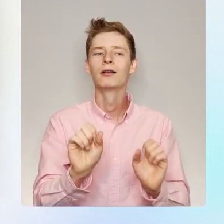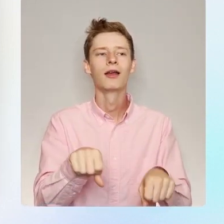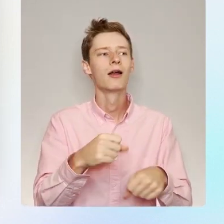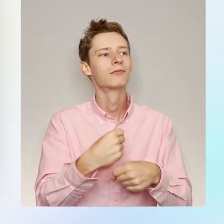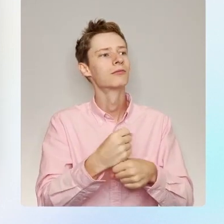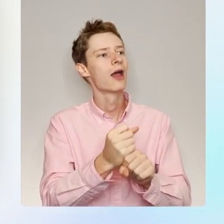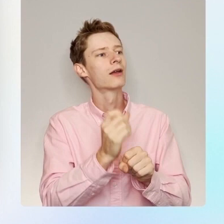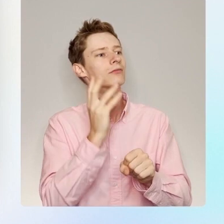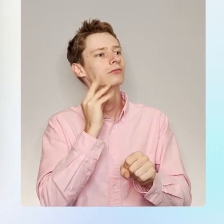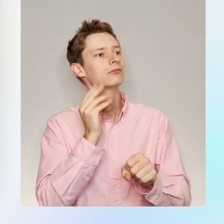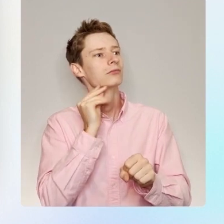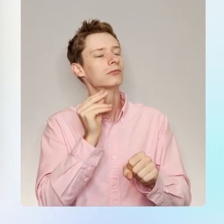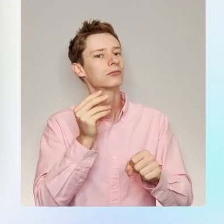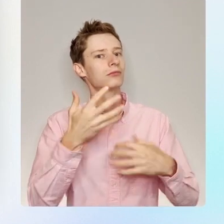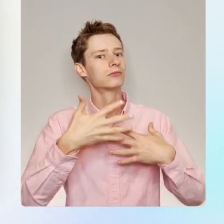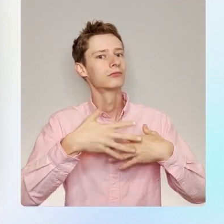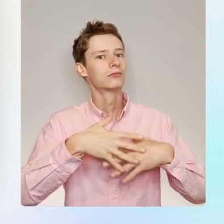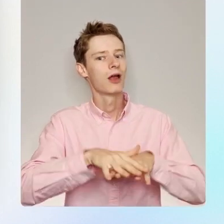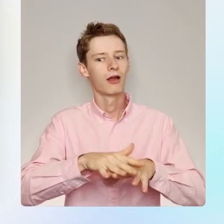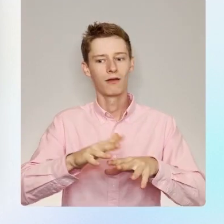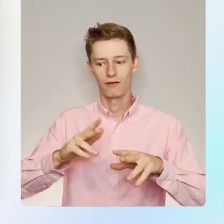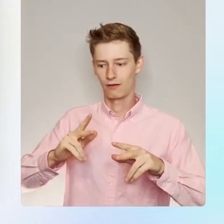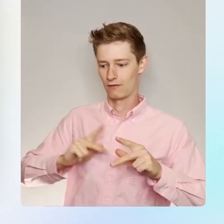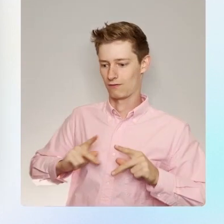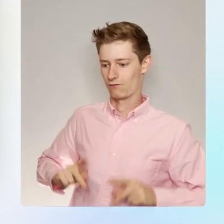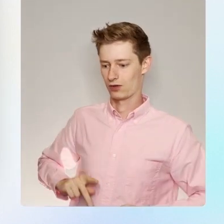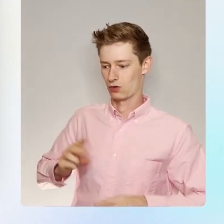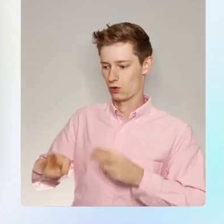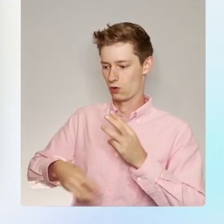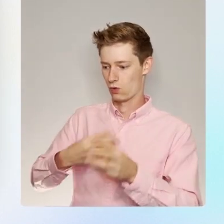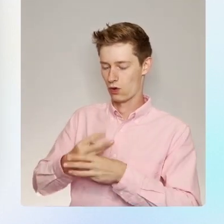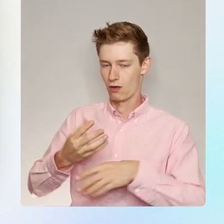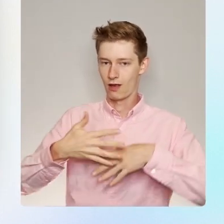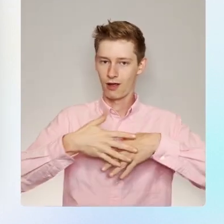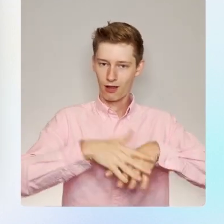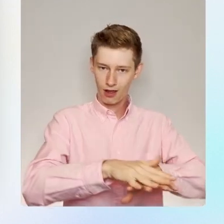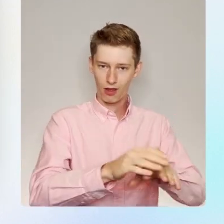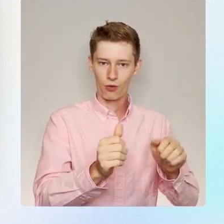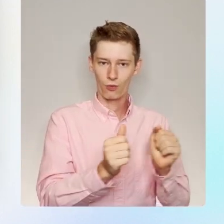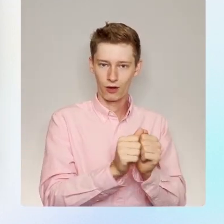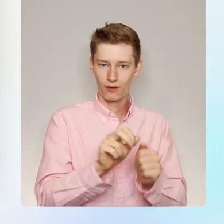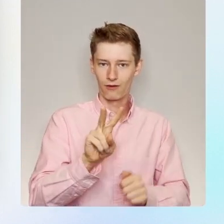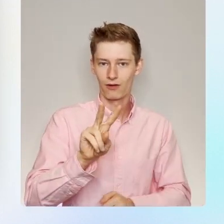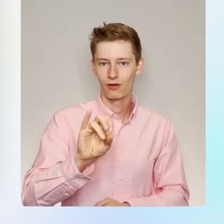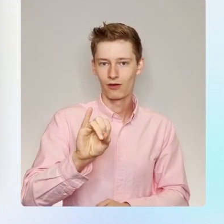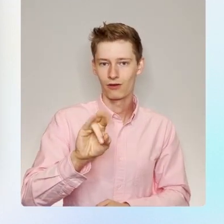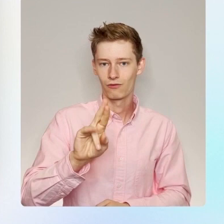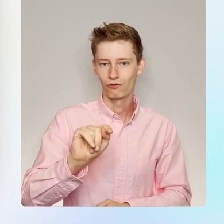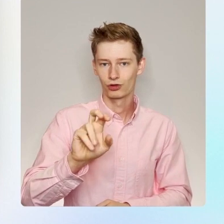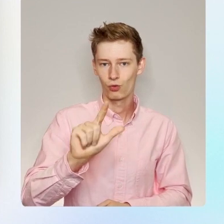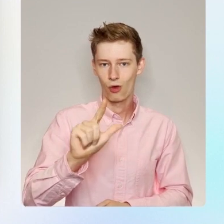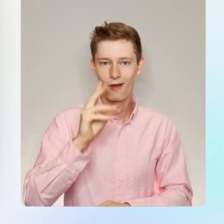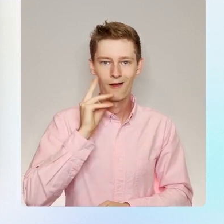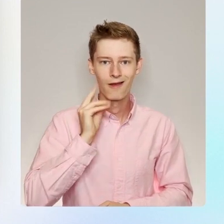that blend your physical world with virtual experiences opening up new opportunities